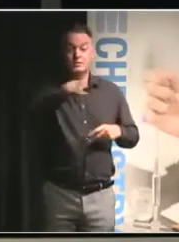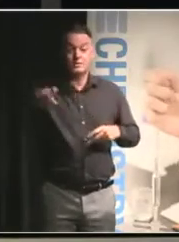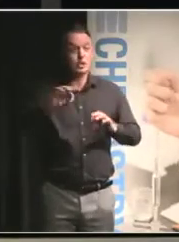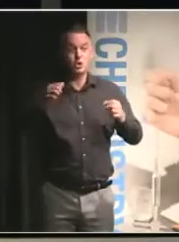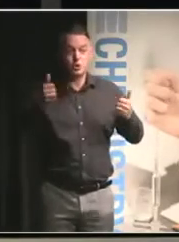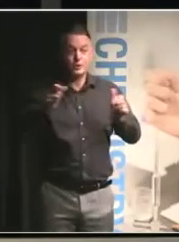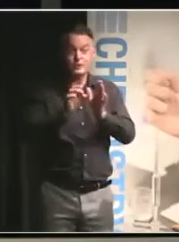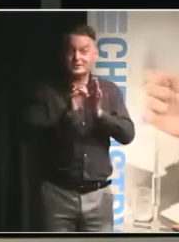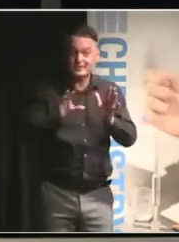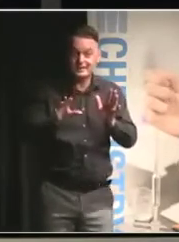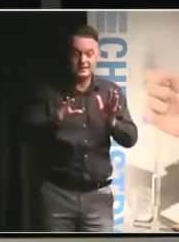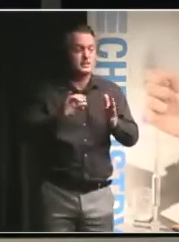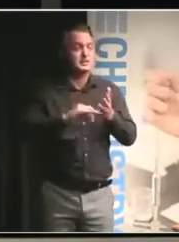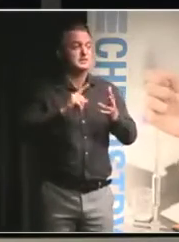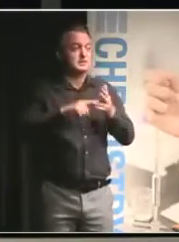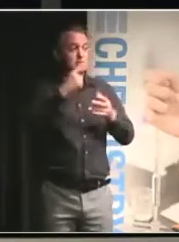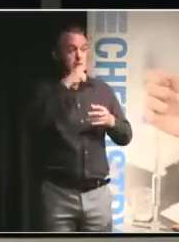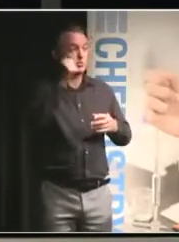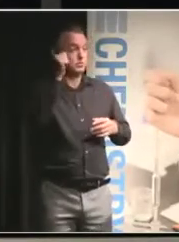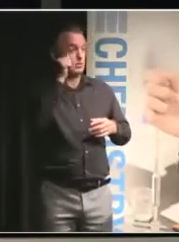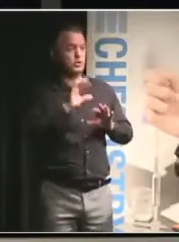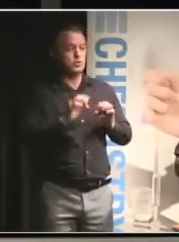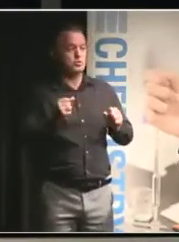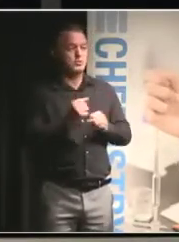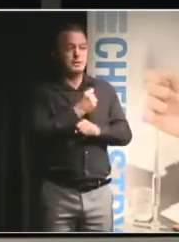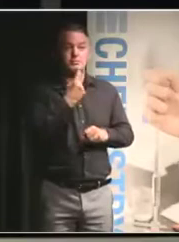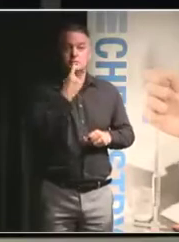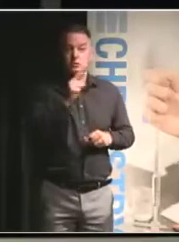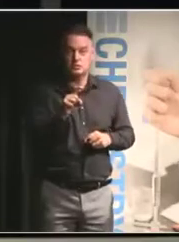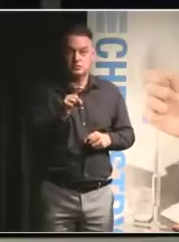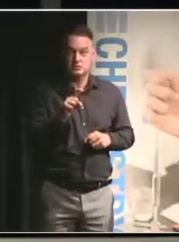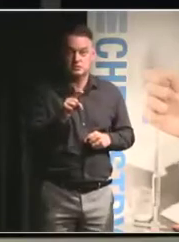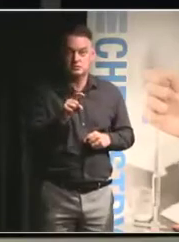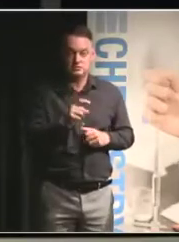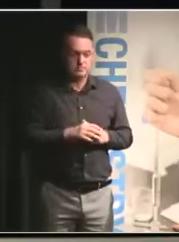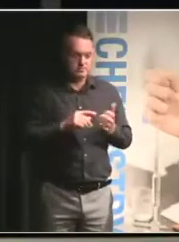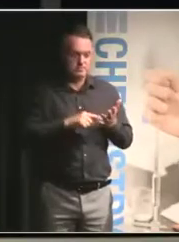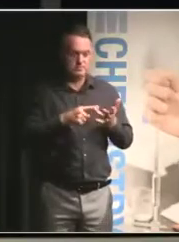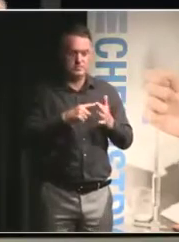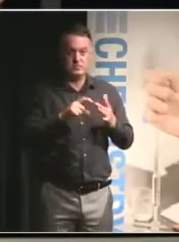and so people know to not make toxic materials. But I would argue we do it like a five-year-old